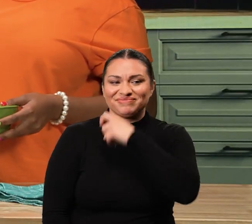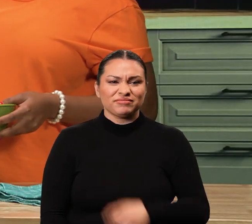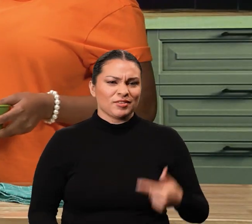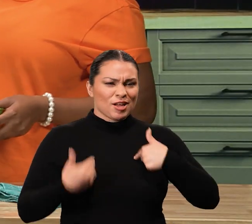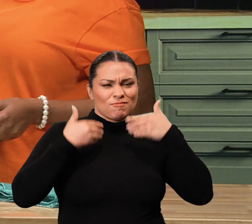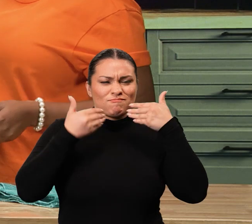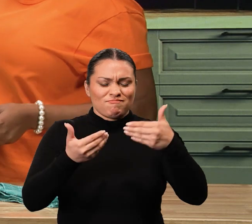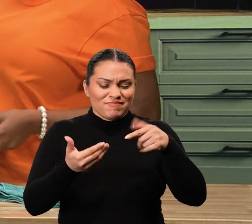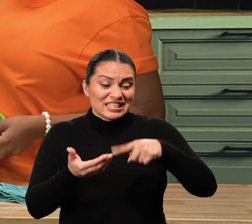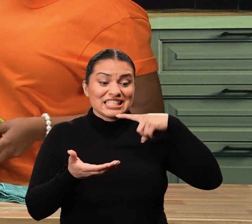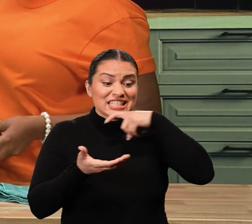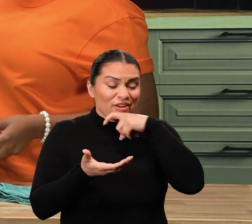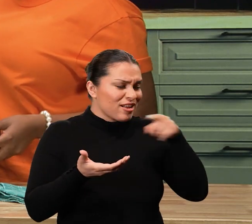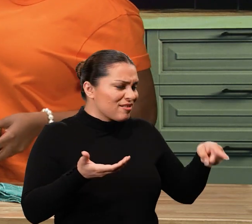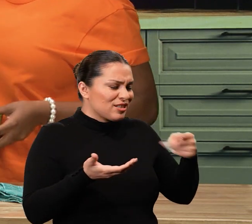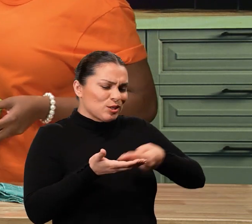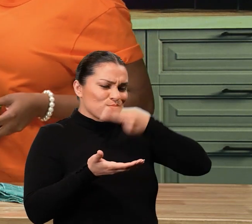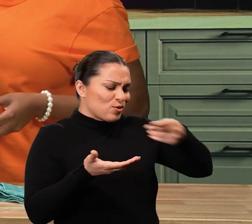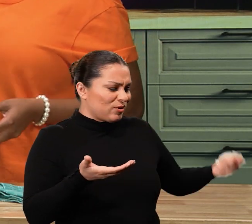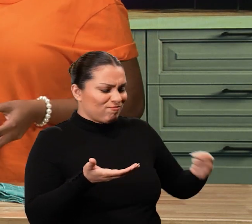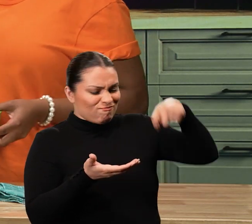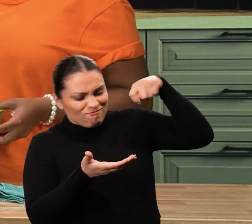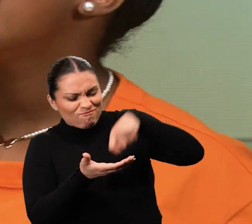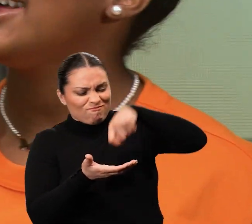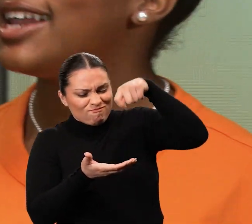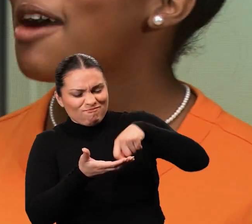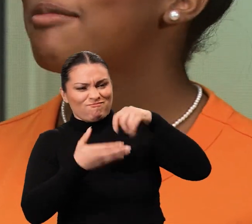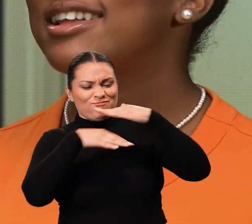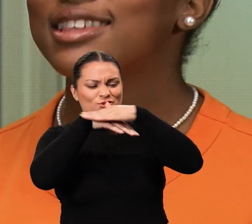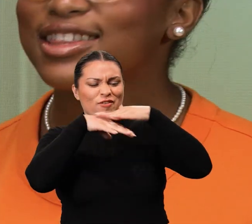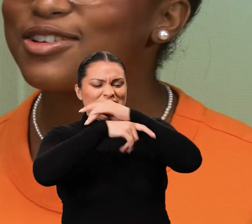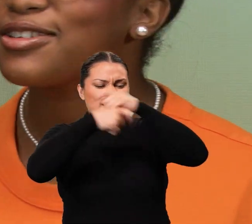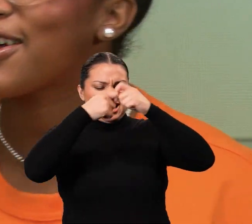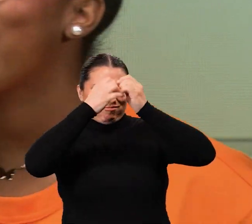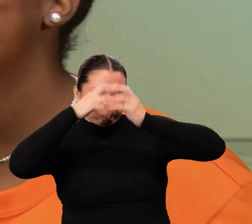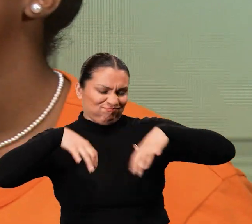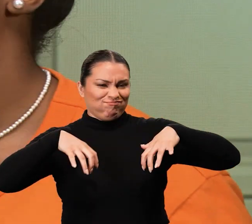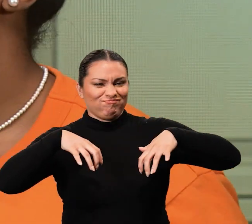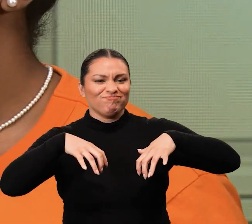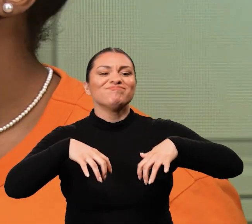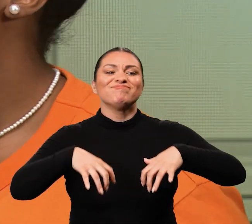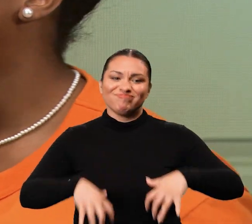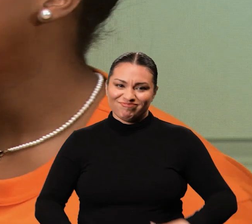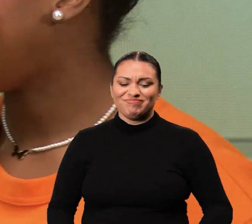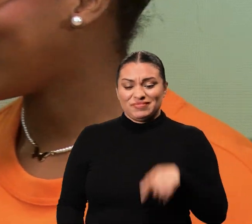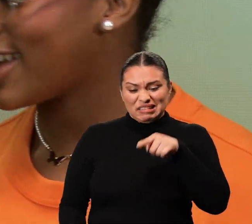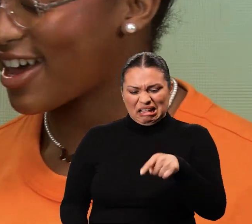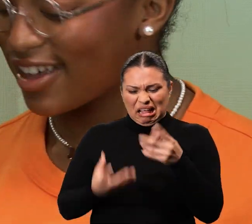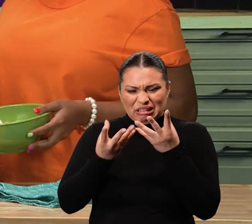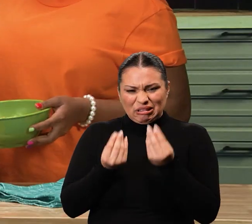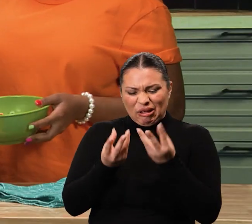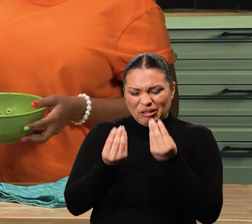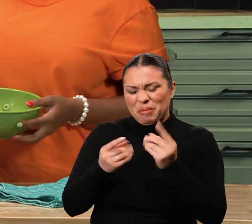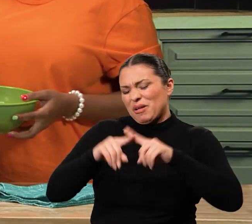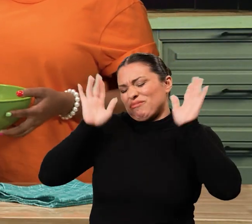I'm going to break the surface tension with my spoon. Me too. And now mine's a little soggy, and I just like it like that.